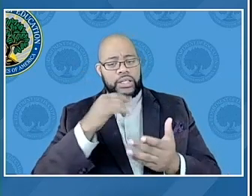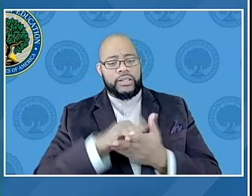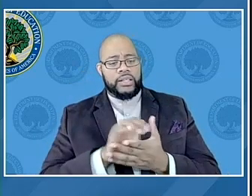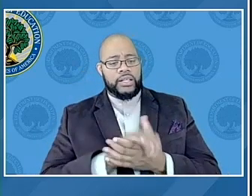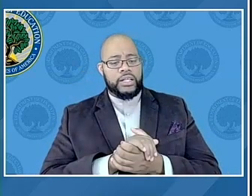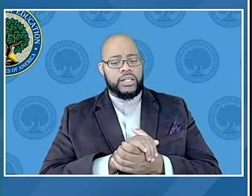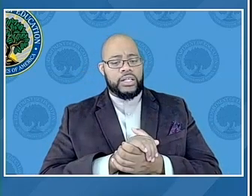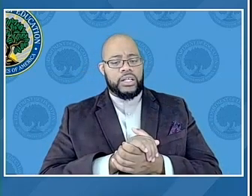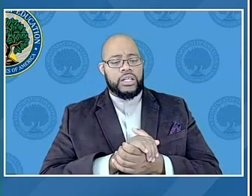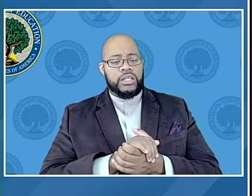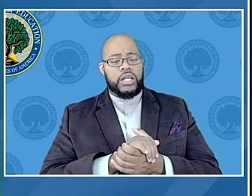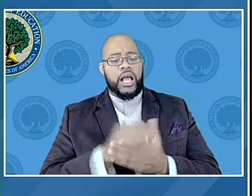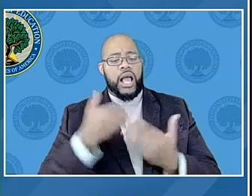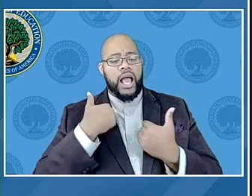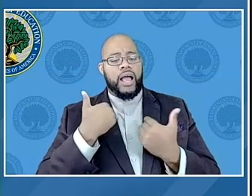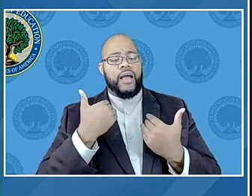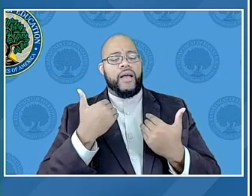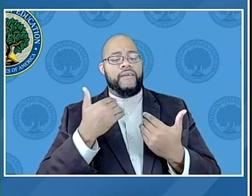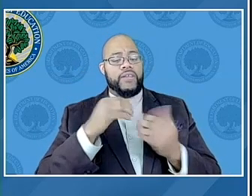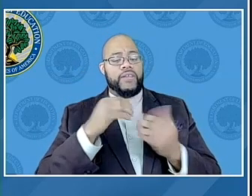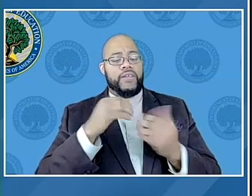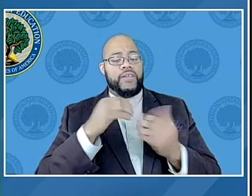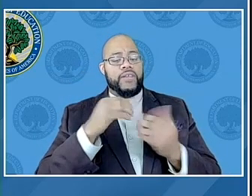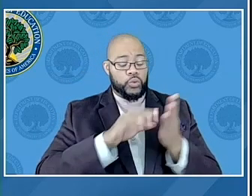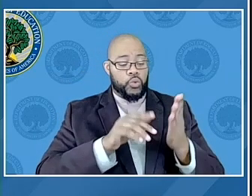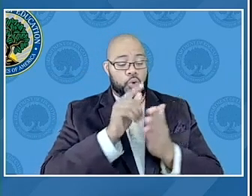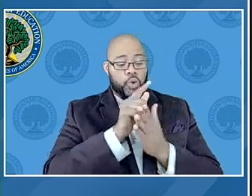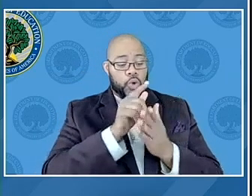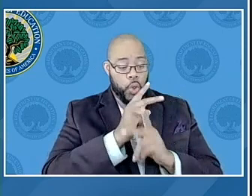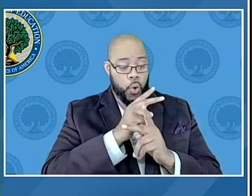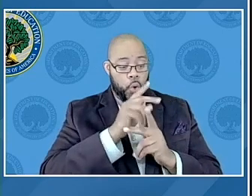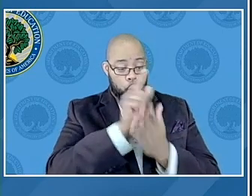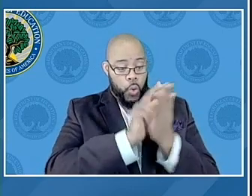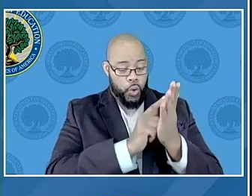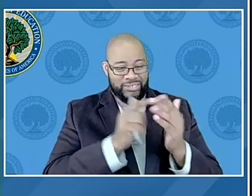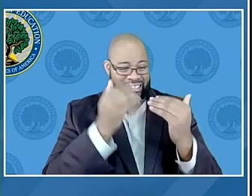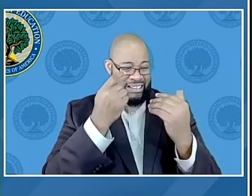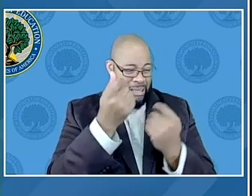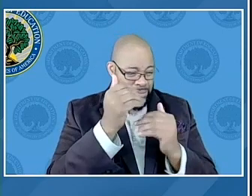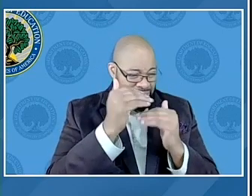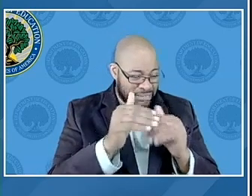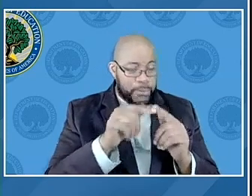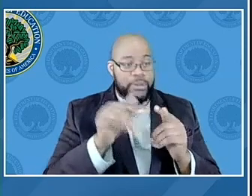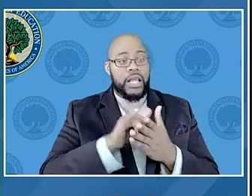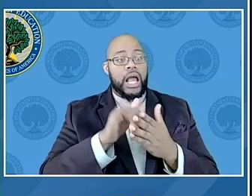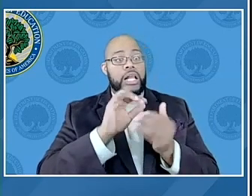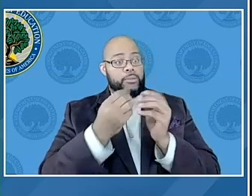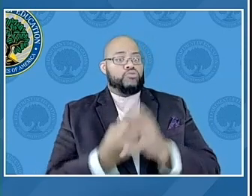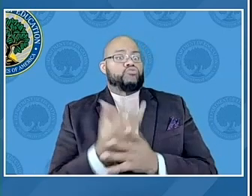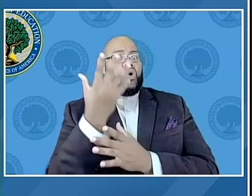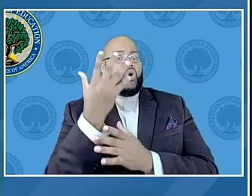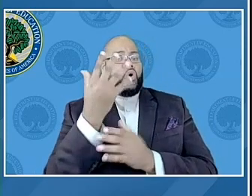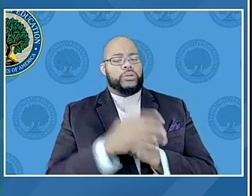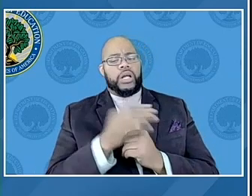numbers of student loan lawyers throughout the country, that number is growing, however, and while there certainly is the